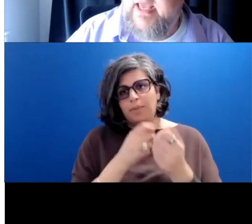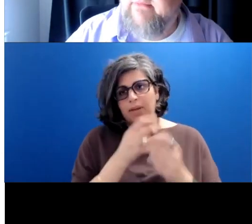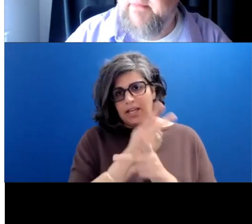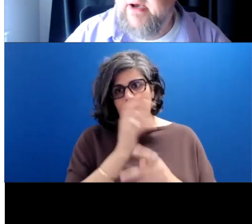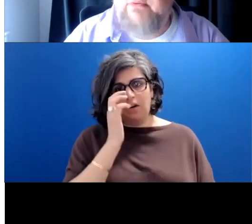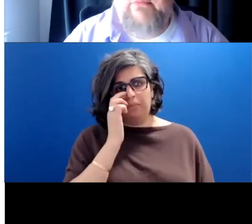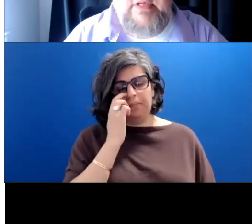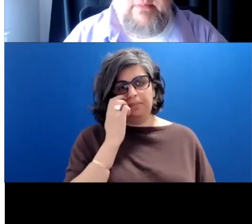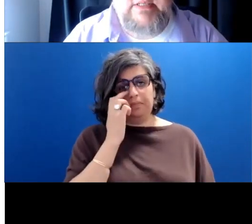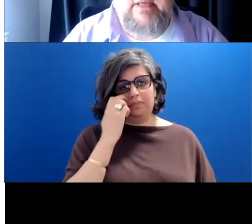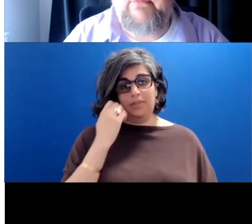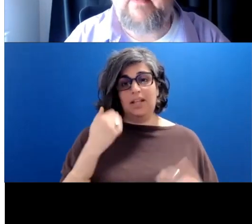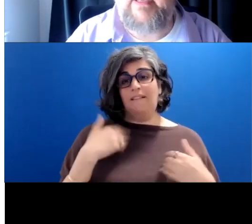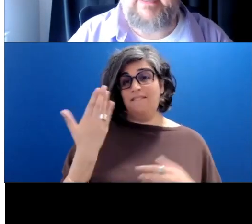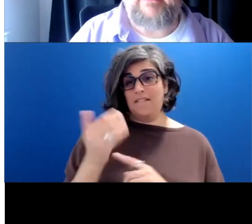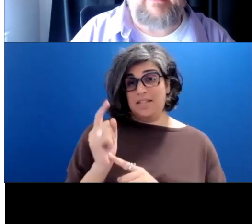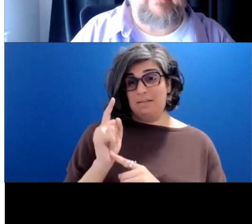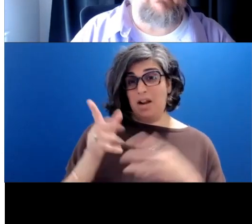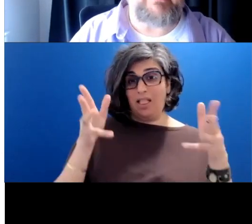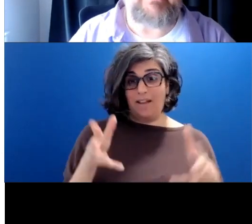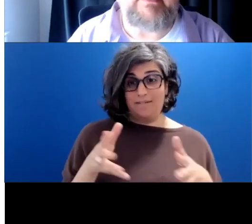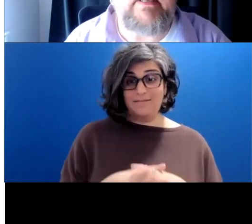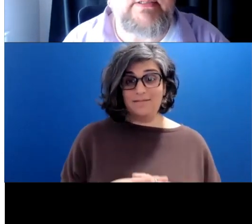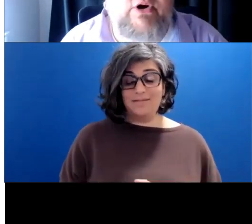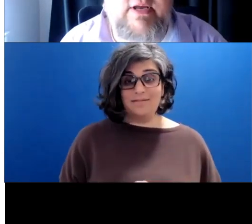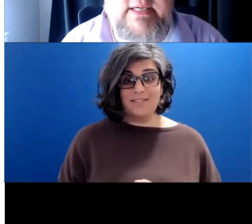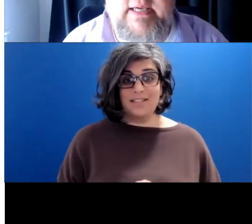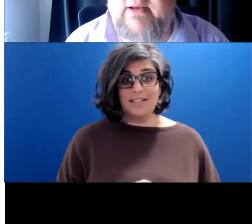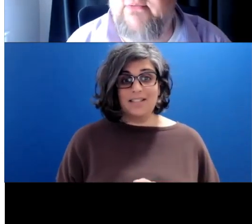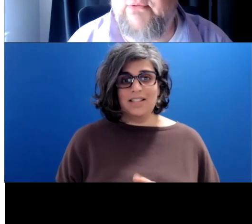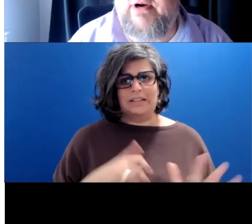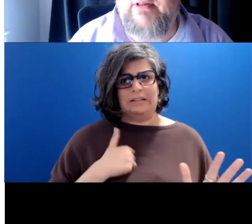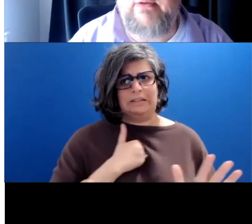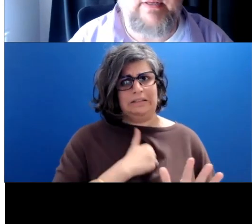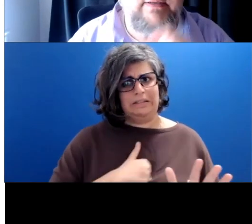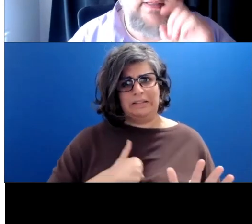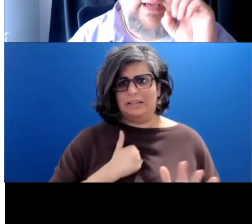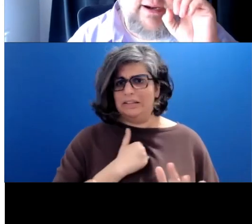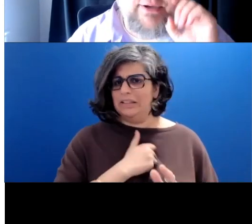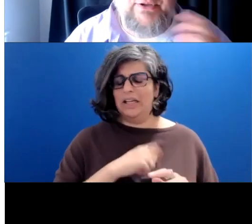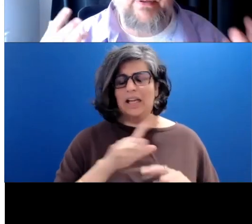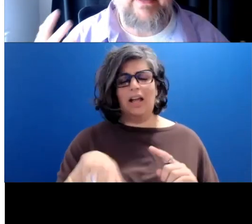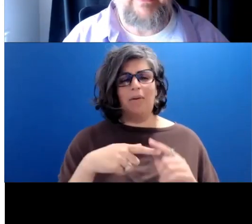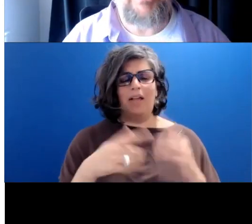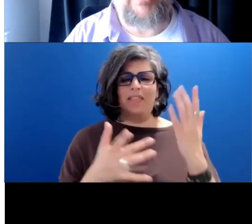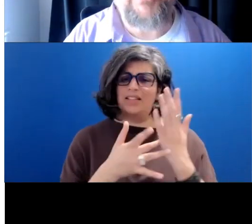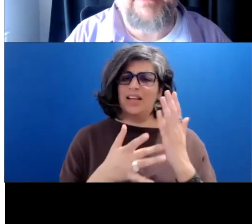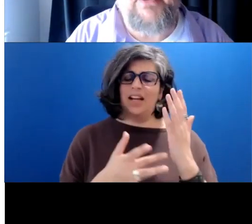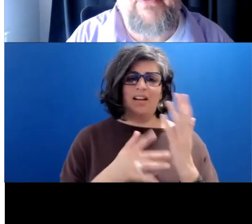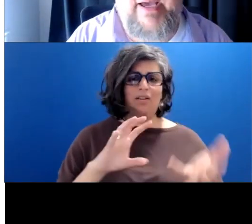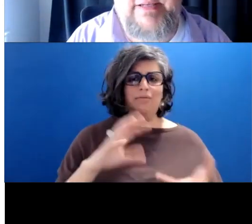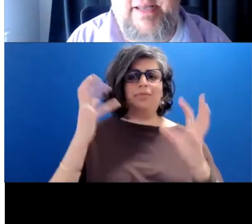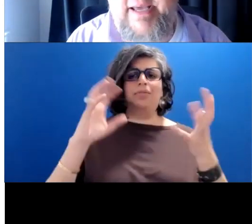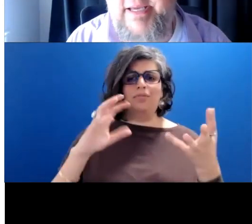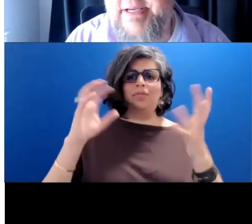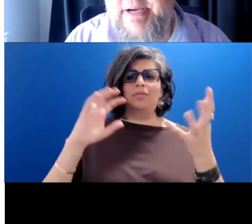We have about 15 minutes left and I'm really sorry again for all of the technical challenges that we've had today.